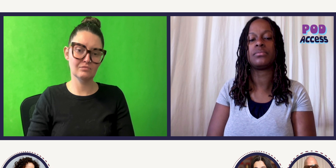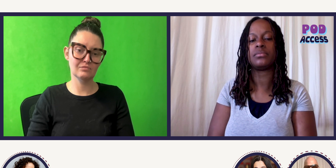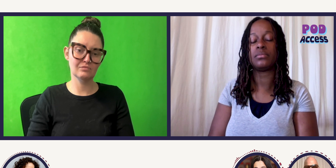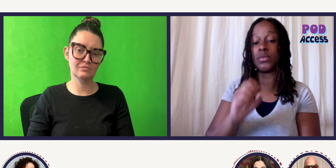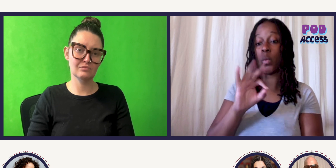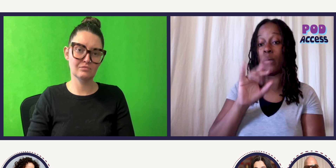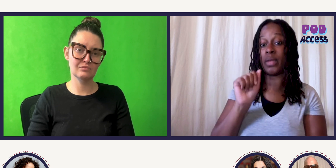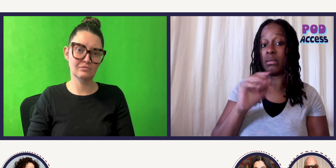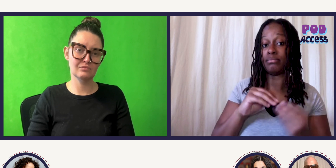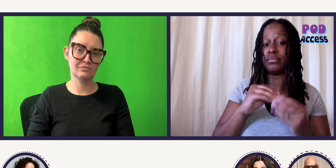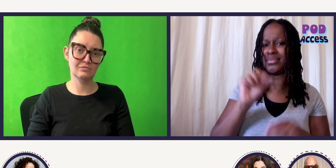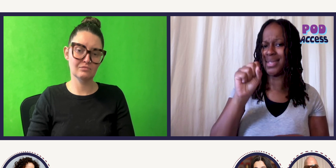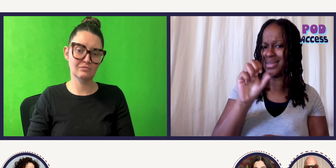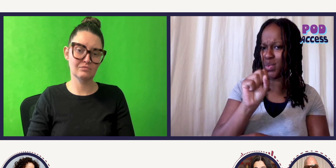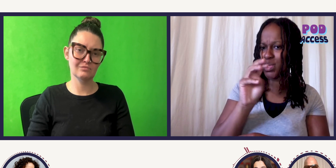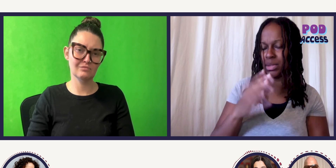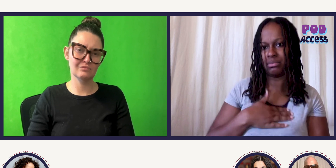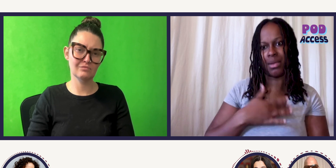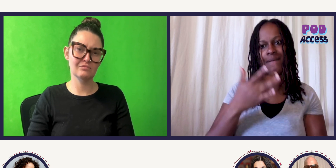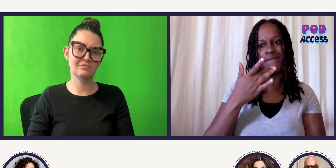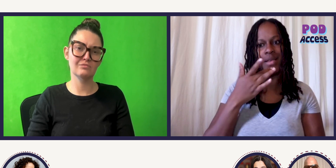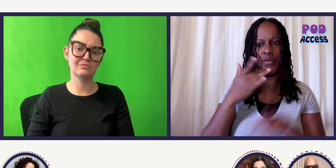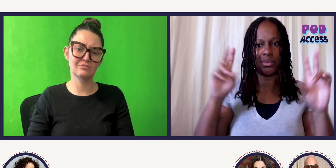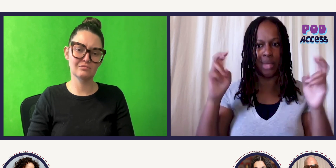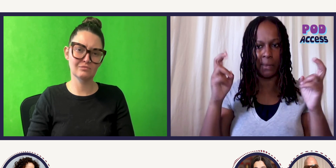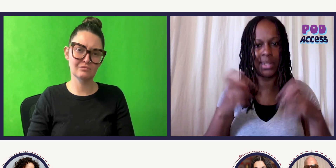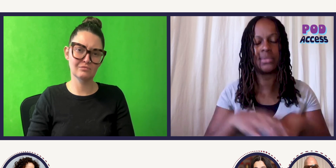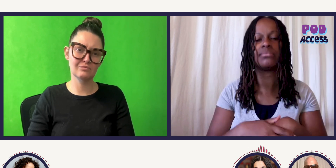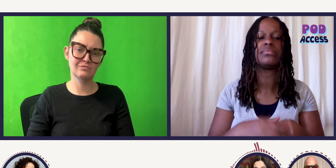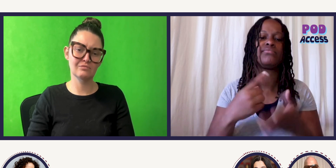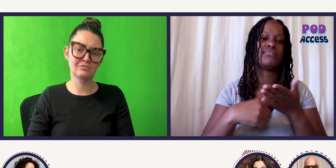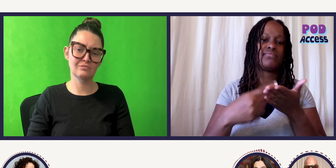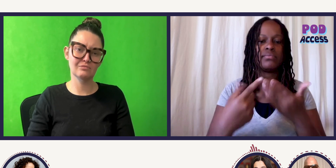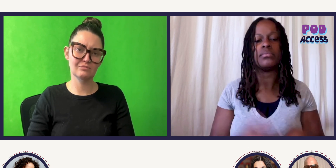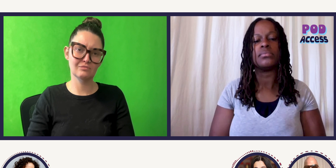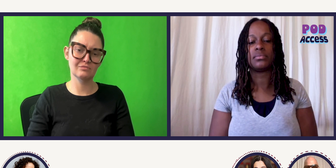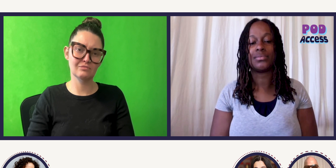Yes. Social media's my favorite topic to talk about.